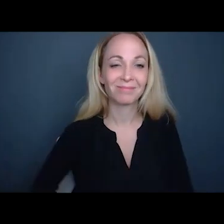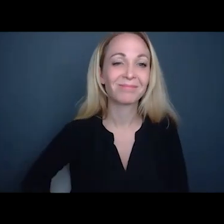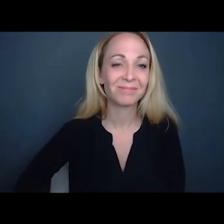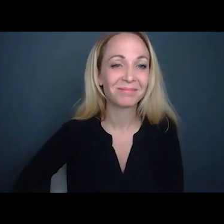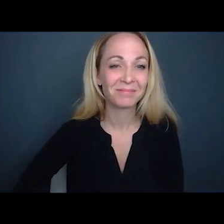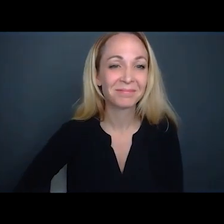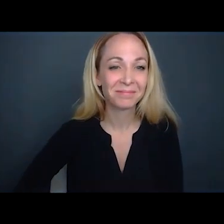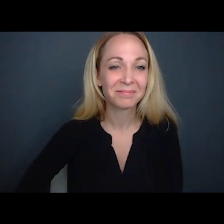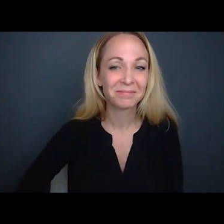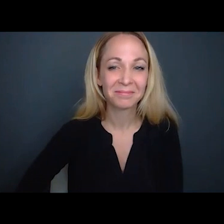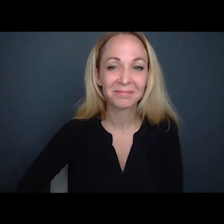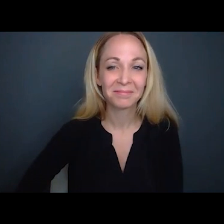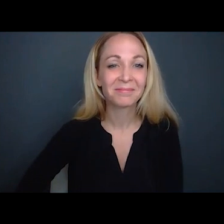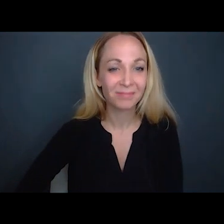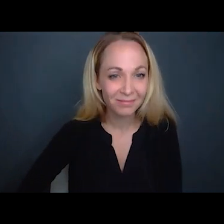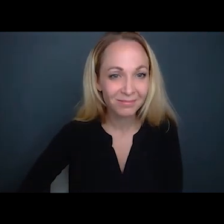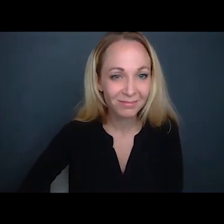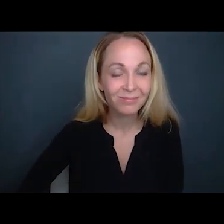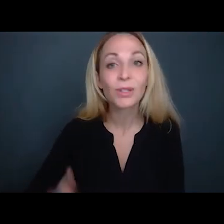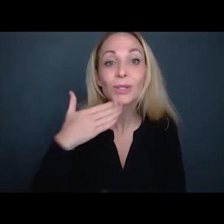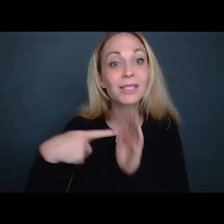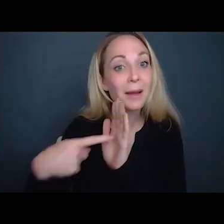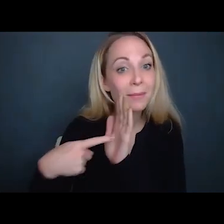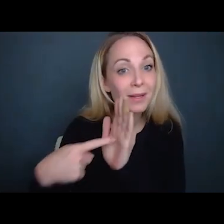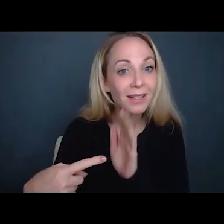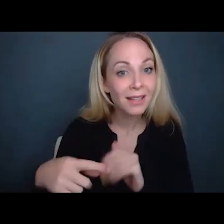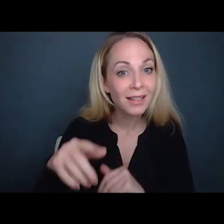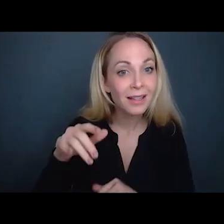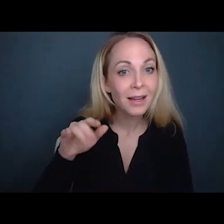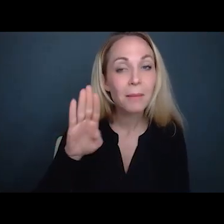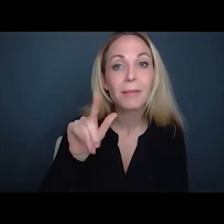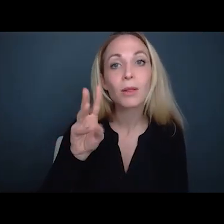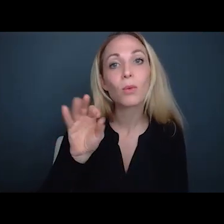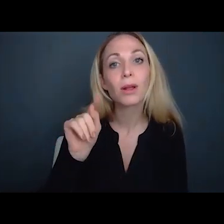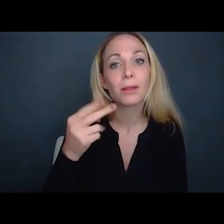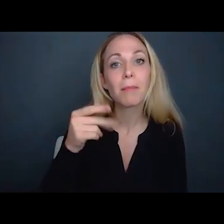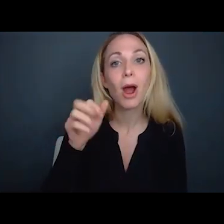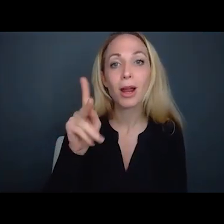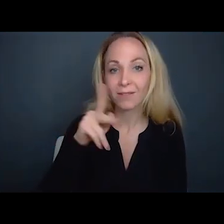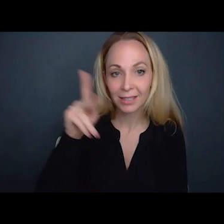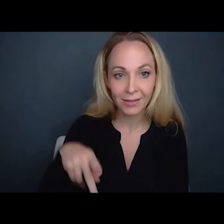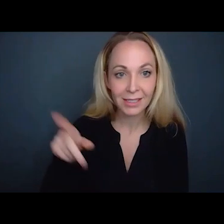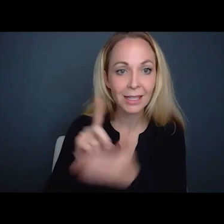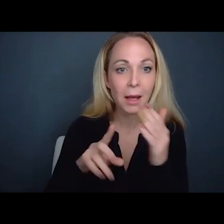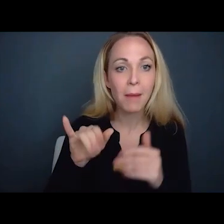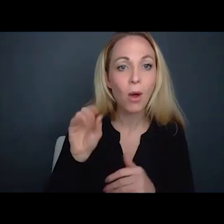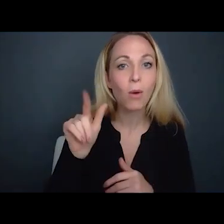A good example is at Dilworth Park in Philadelphia designed by OLIN, who I worked for, for 3